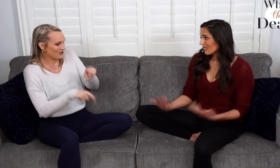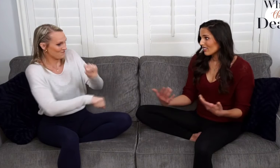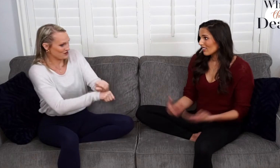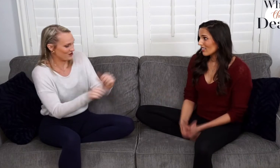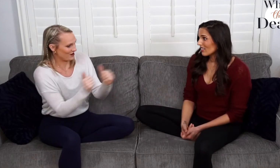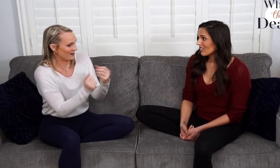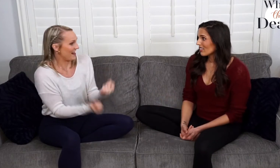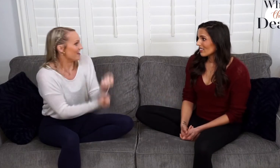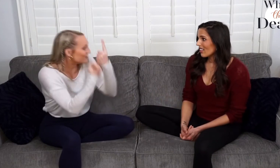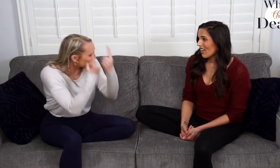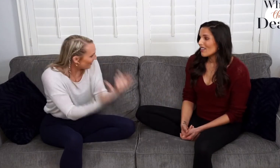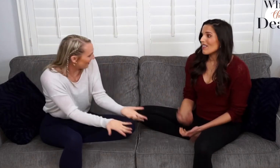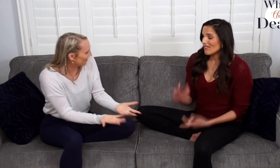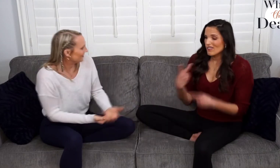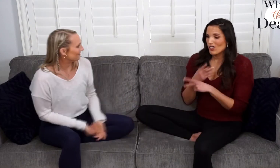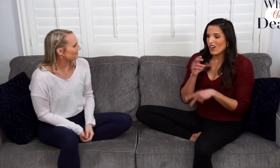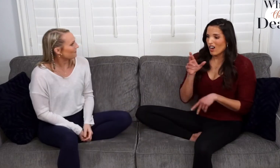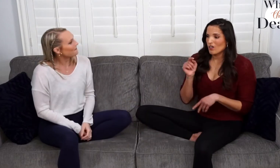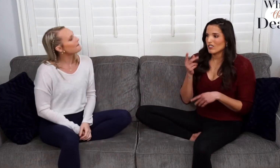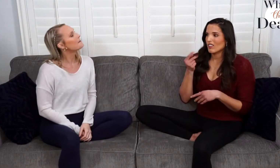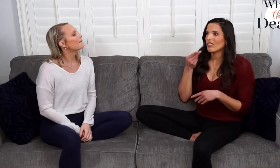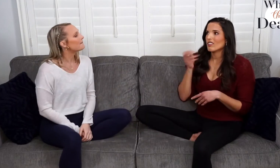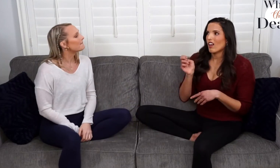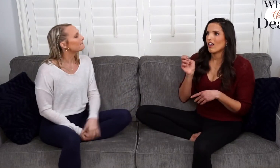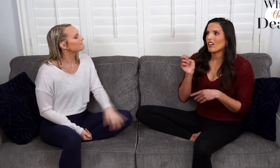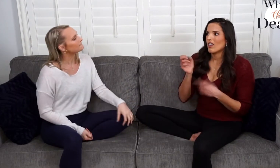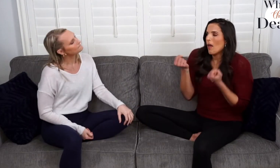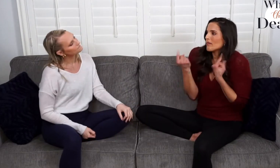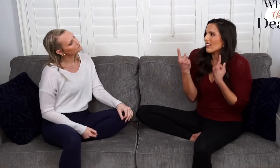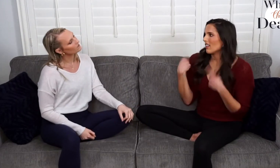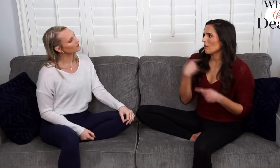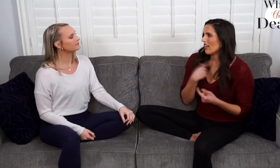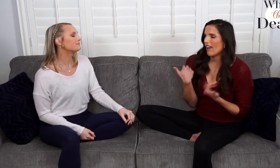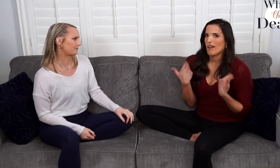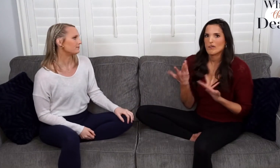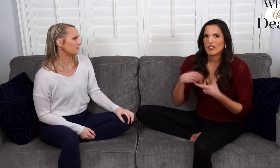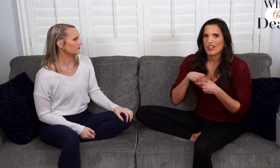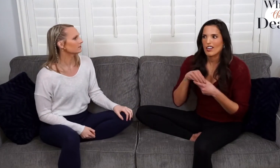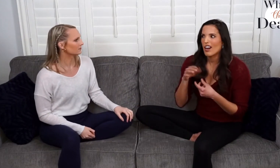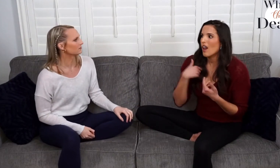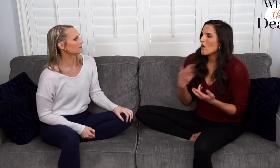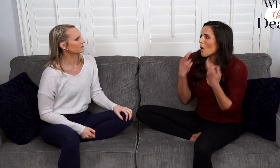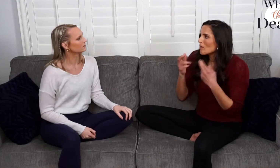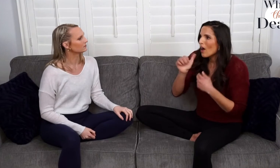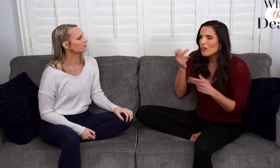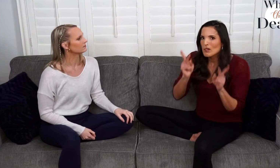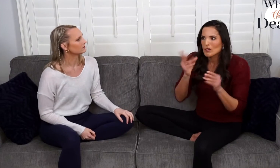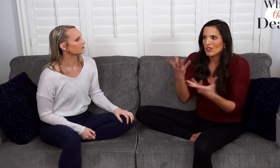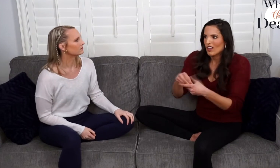and we work together to empathize. - Yeah, and to figure out the empathy we have and I hope other people